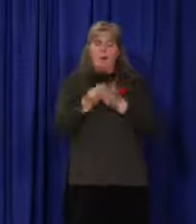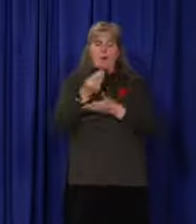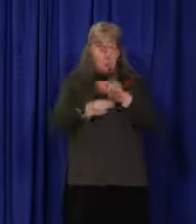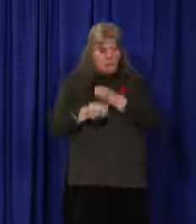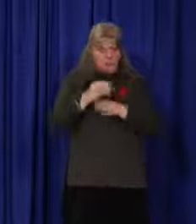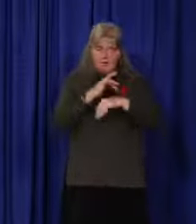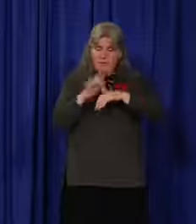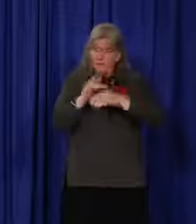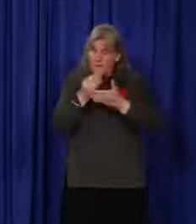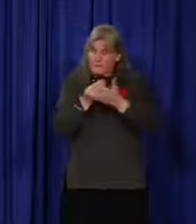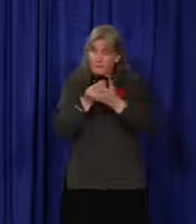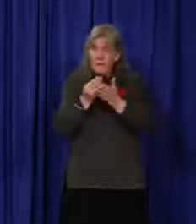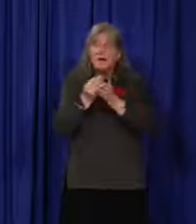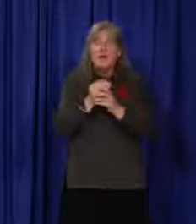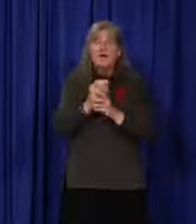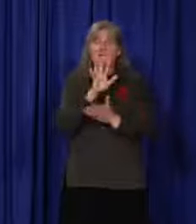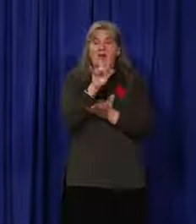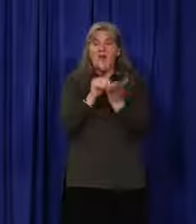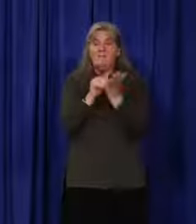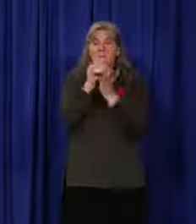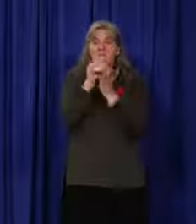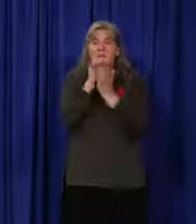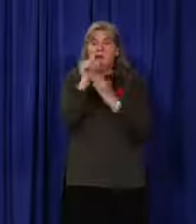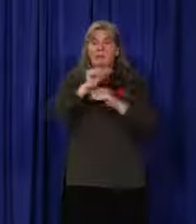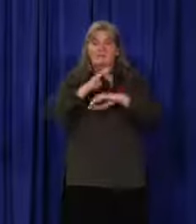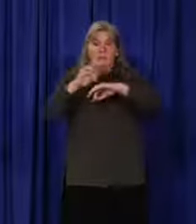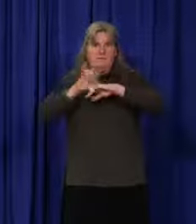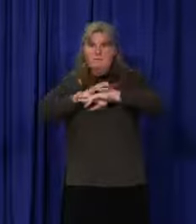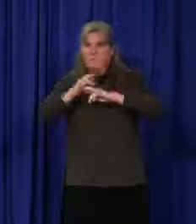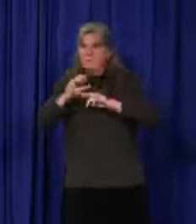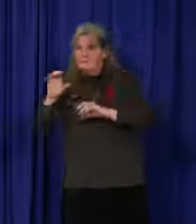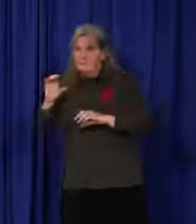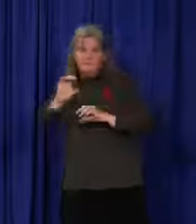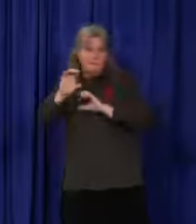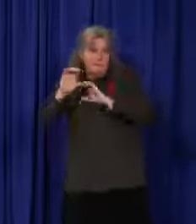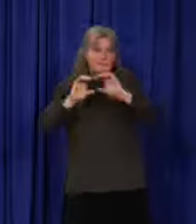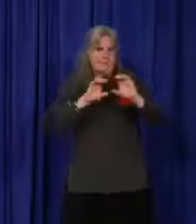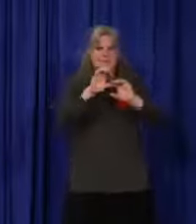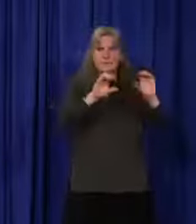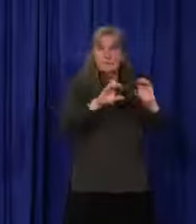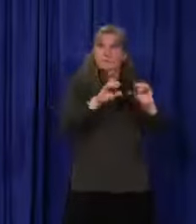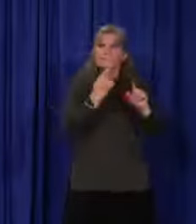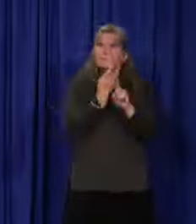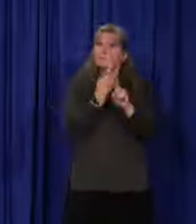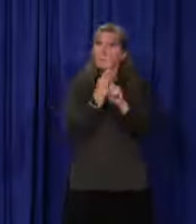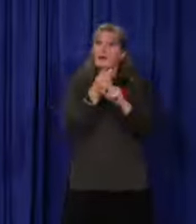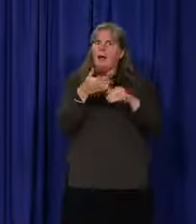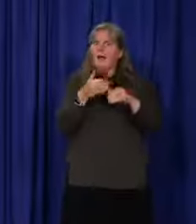sure that you're -- that you have provisions for maintaining the spacing and the other